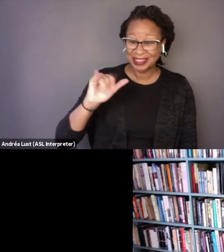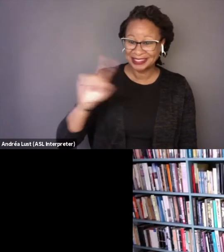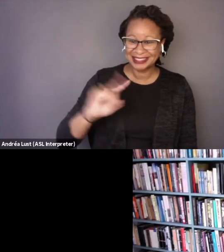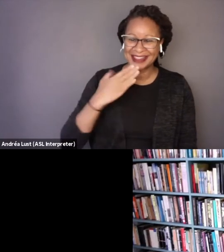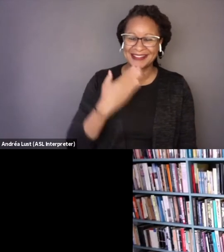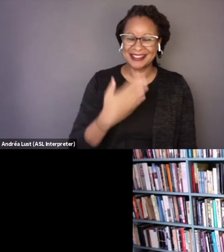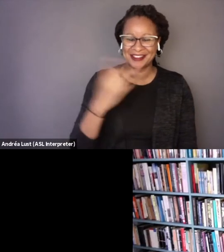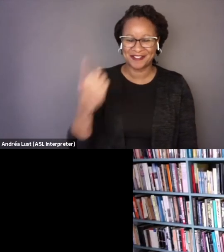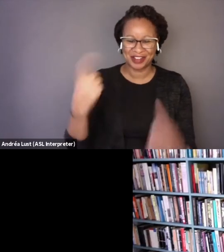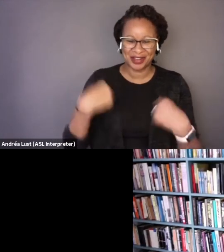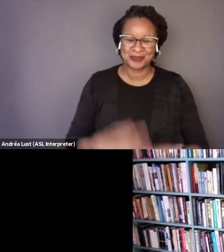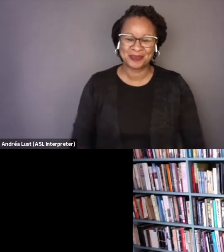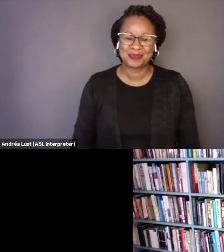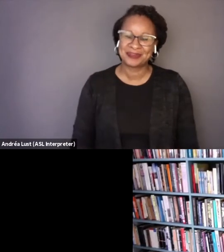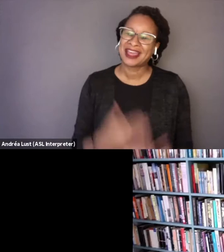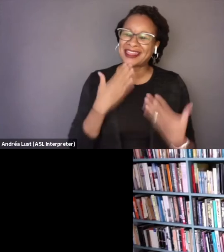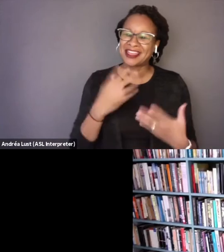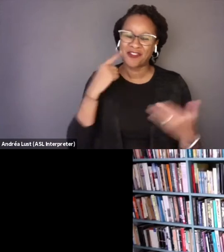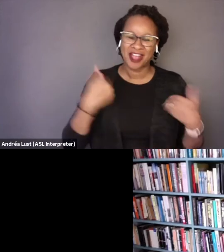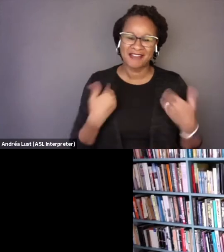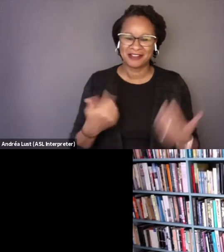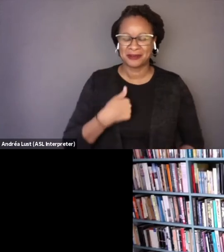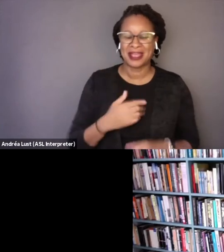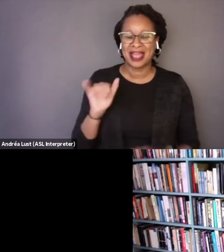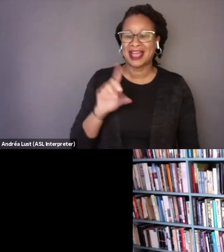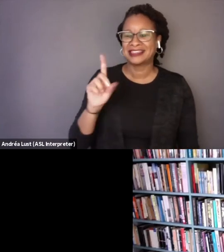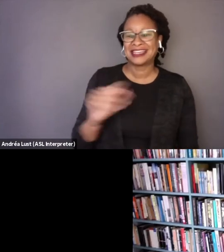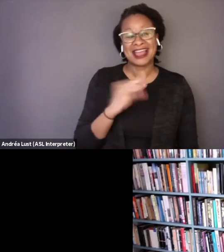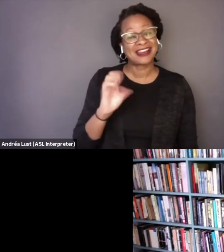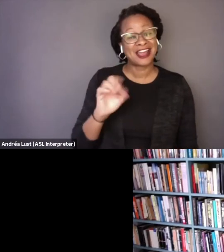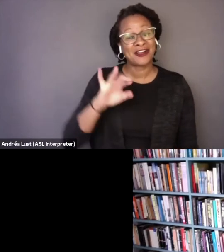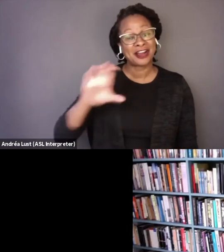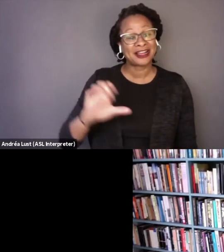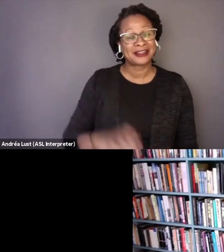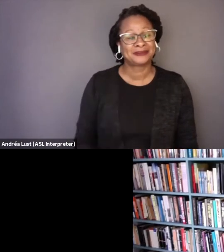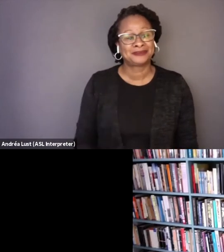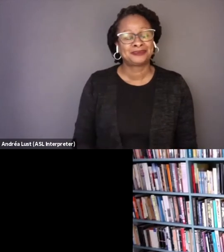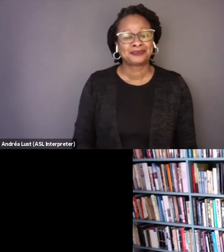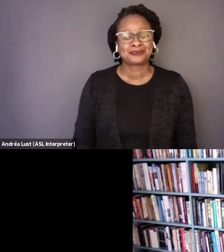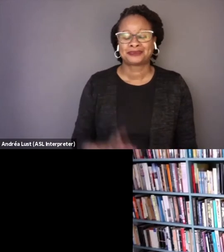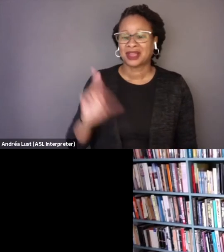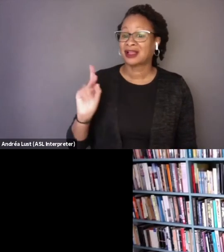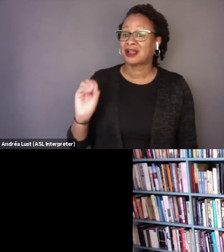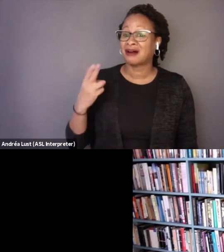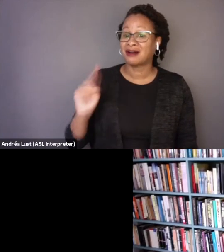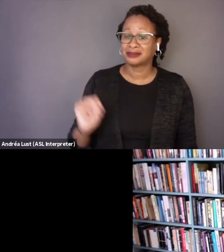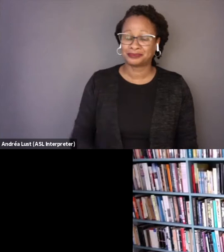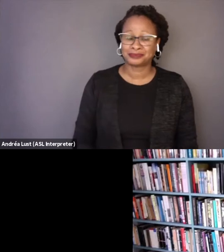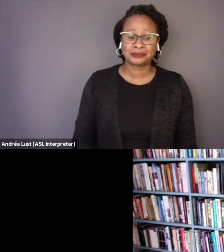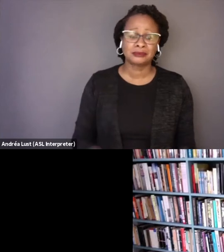Hi, thanks for having me, IDA and Eric. So I guess the most natural starting point for talking about this movie